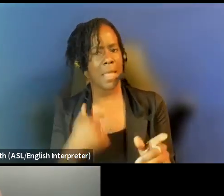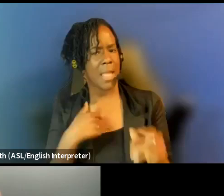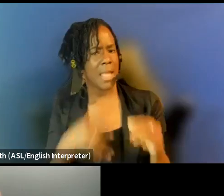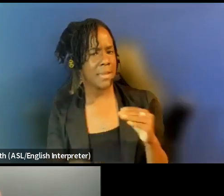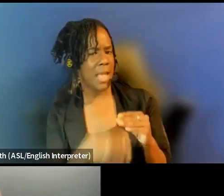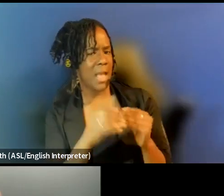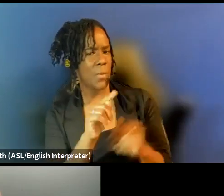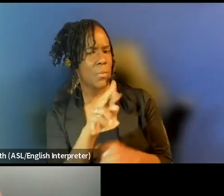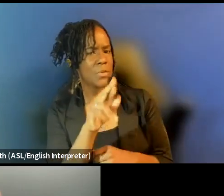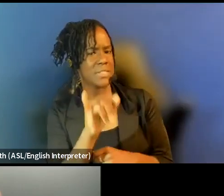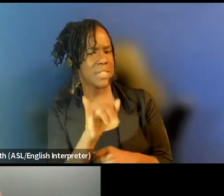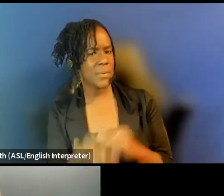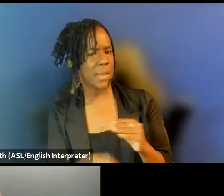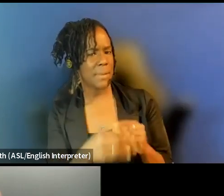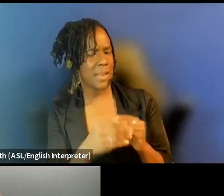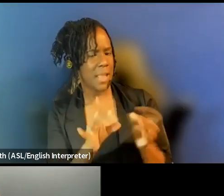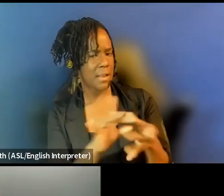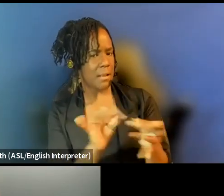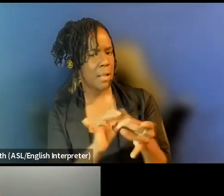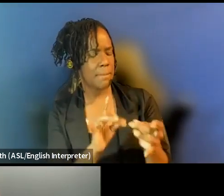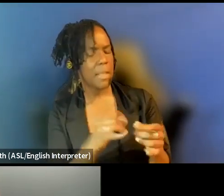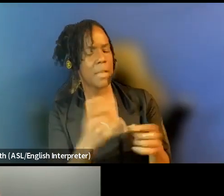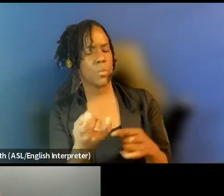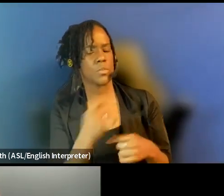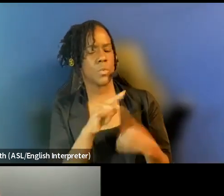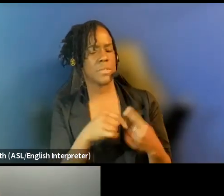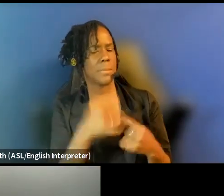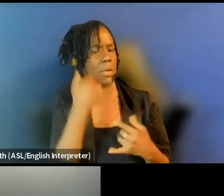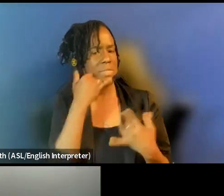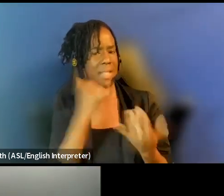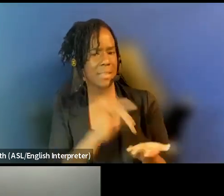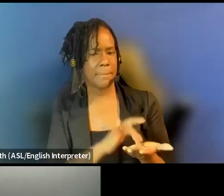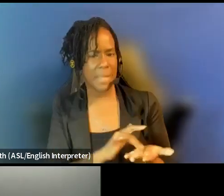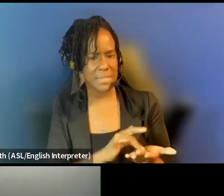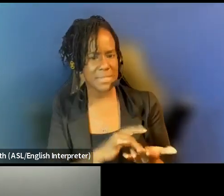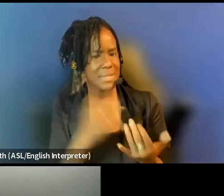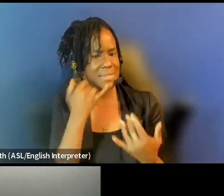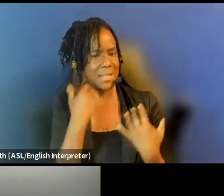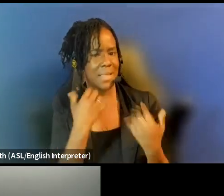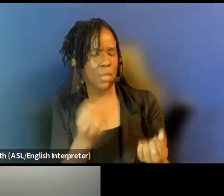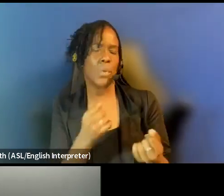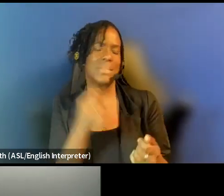pipeline? You are on mute. This shouldn't have any particular